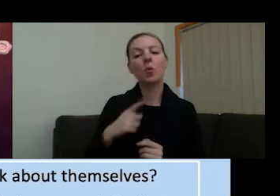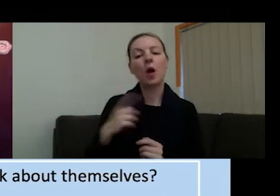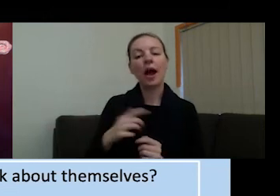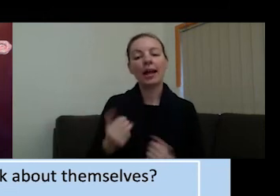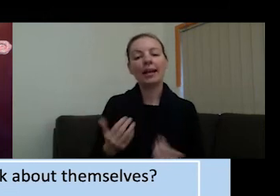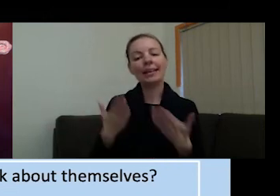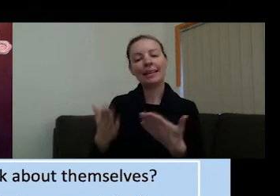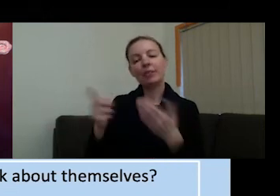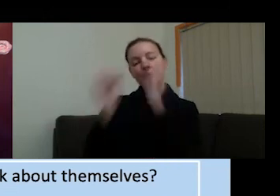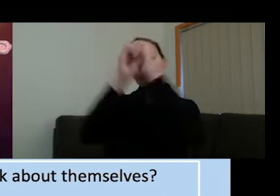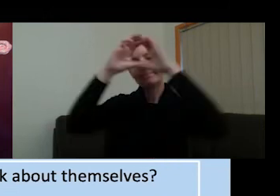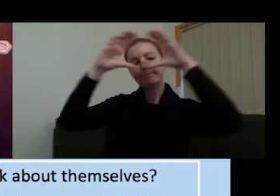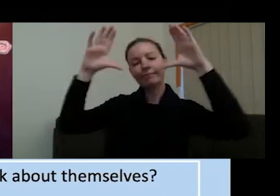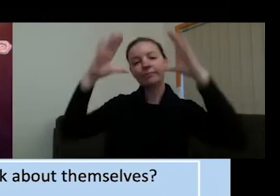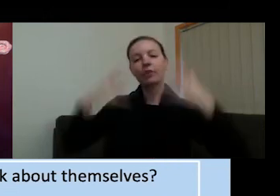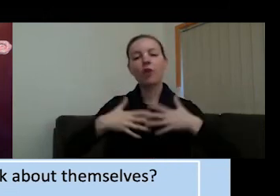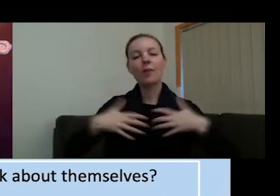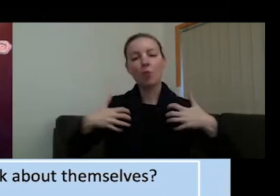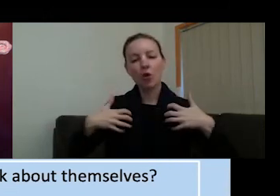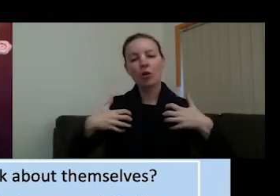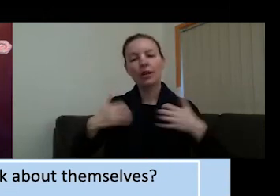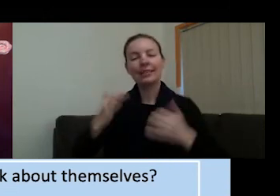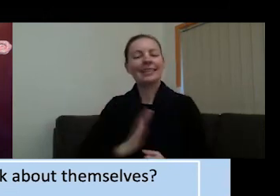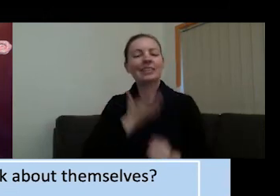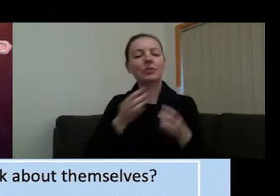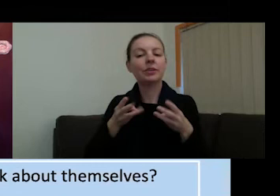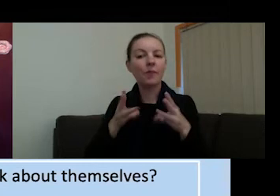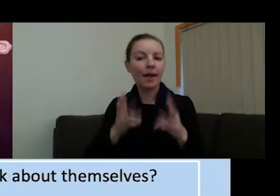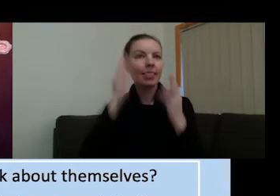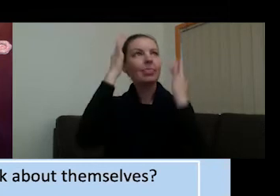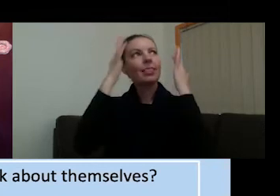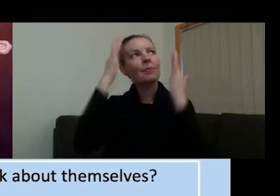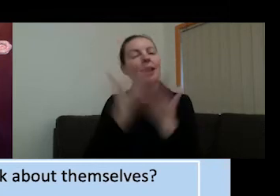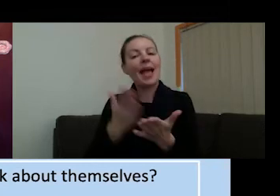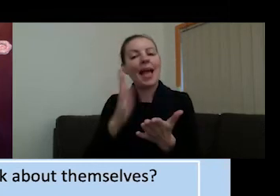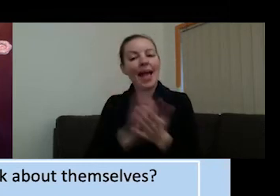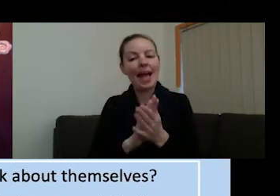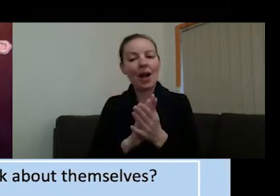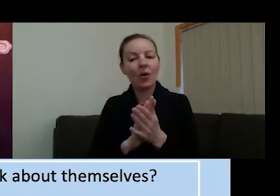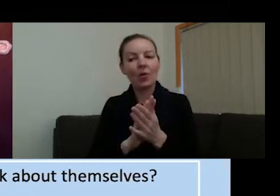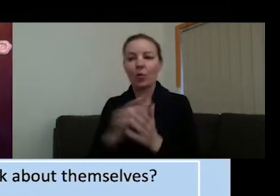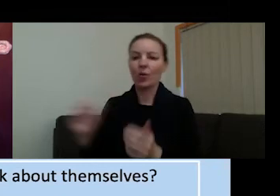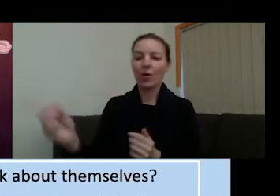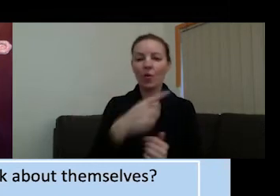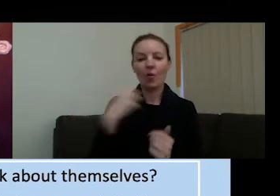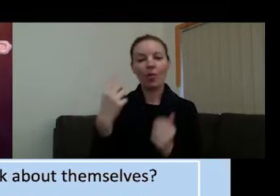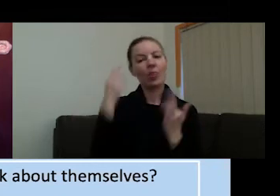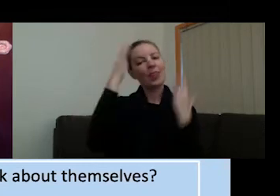that it's an interesting way to think about how we think about ourselves. And other people.